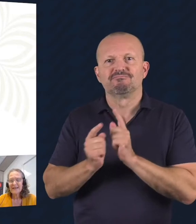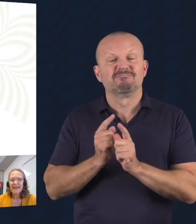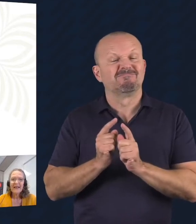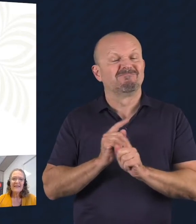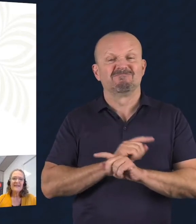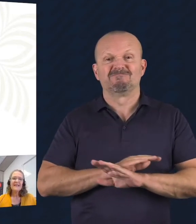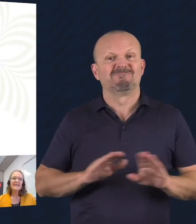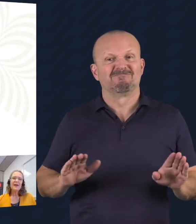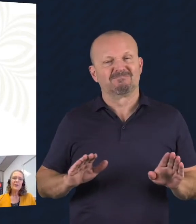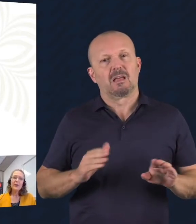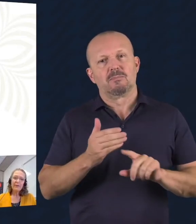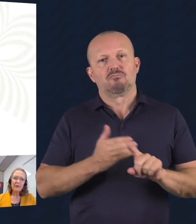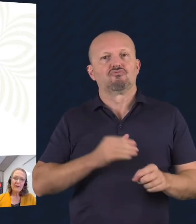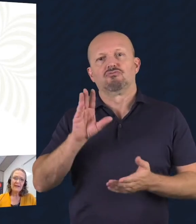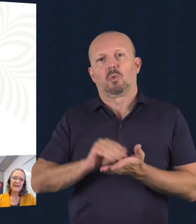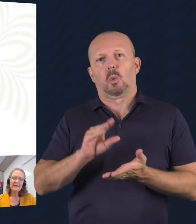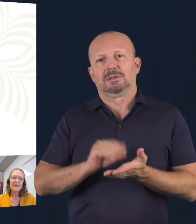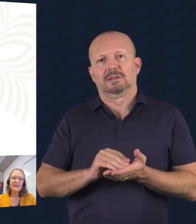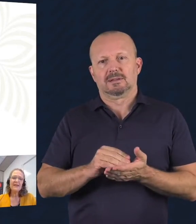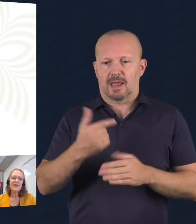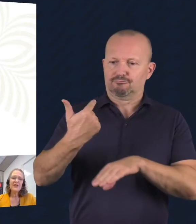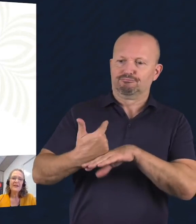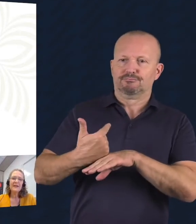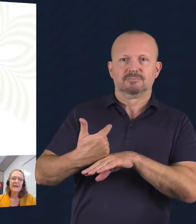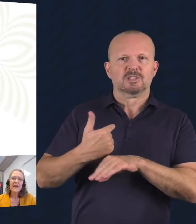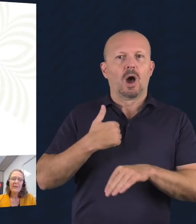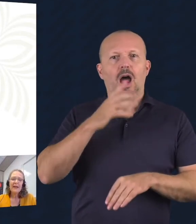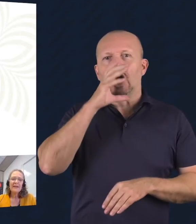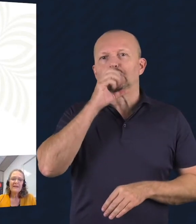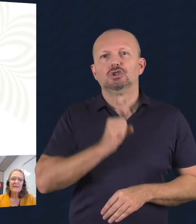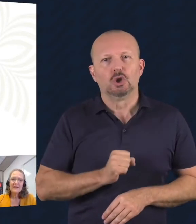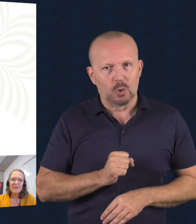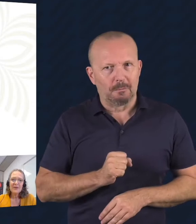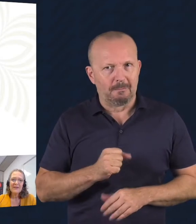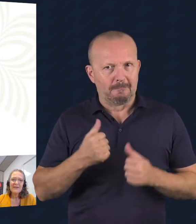Instead, I'm pre-recording this presentation and making some assumptions